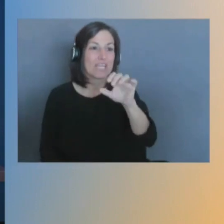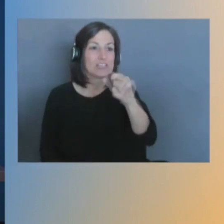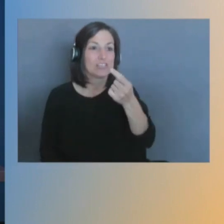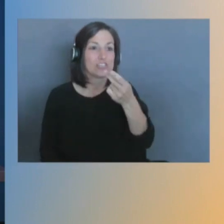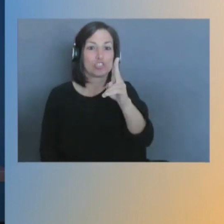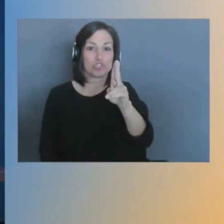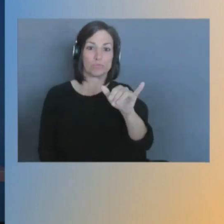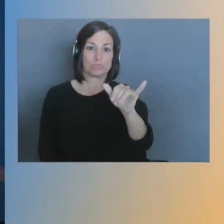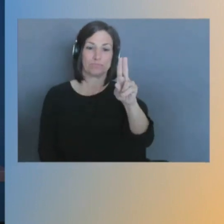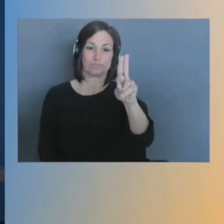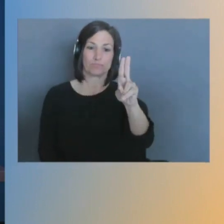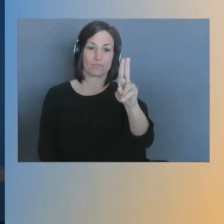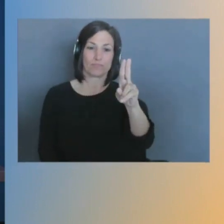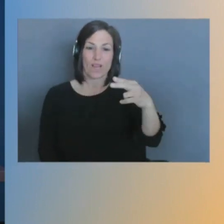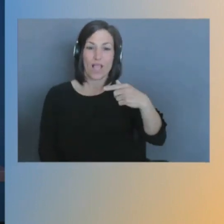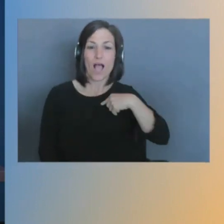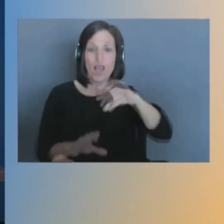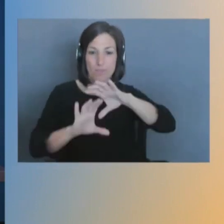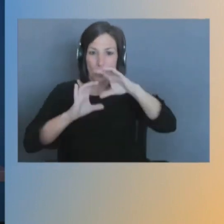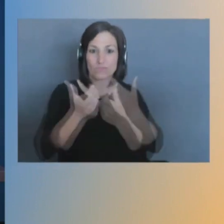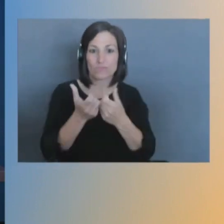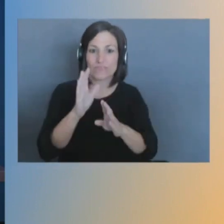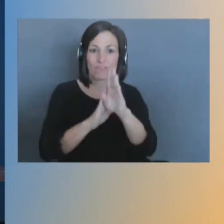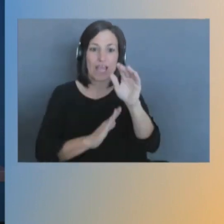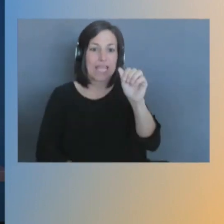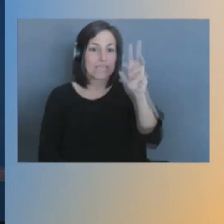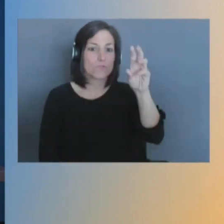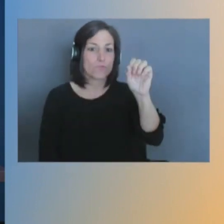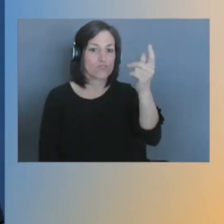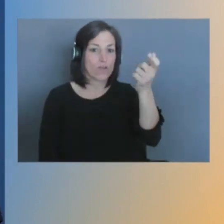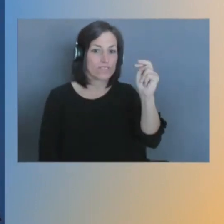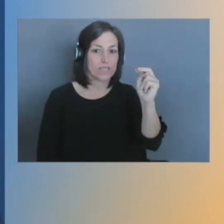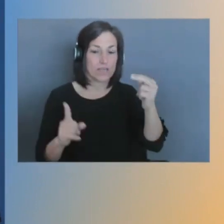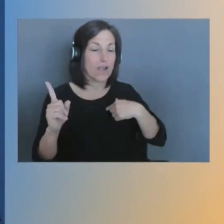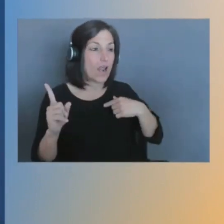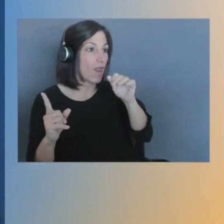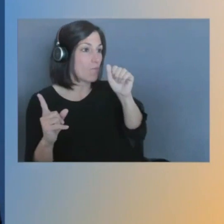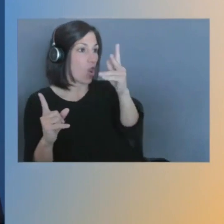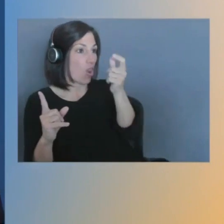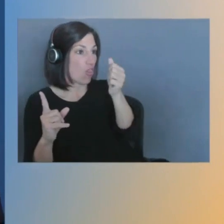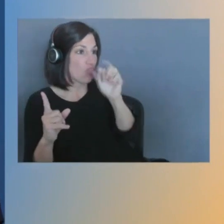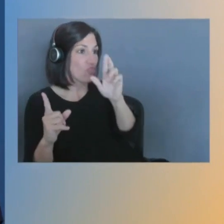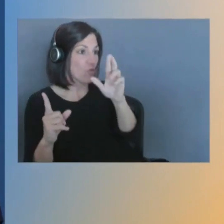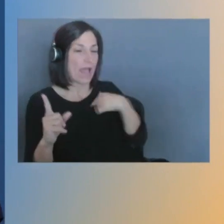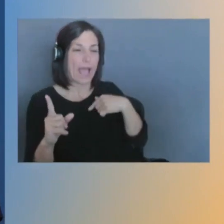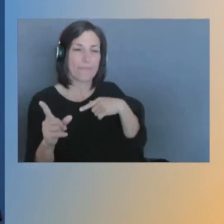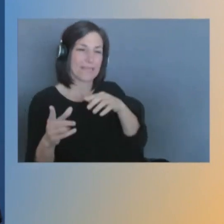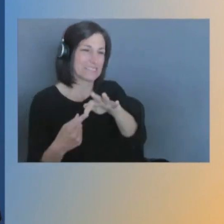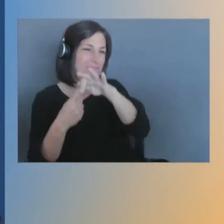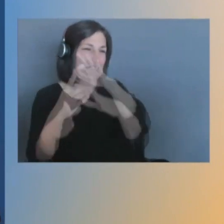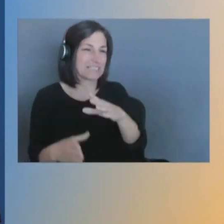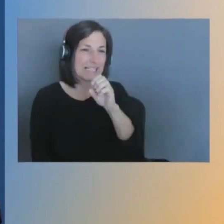for AWS Graviton. And I'm Arthur Petitpierre. I'm a specialist SA looking after the Graviton instances